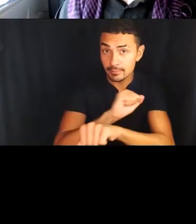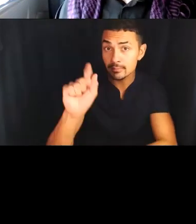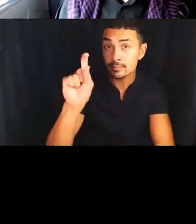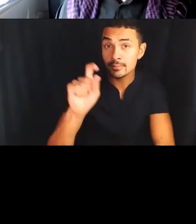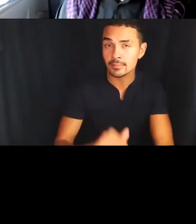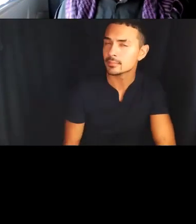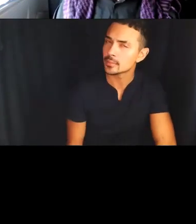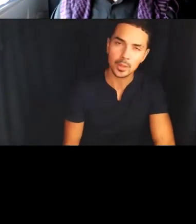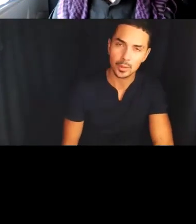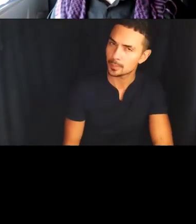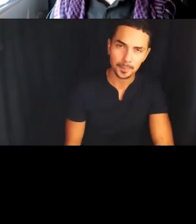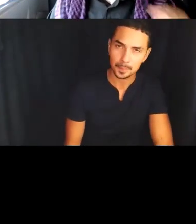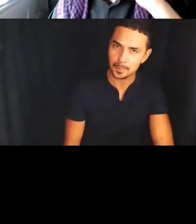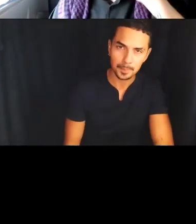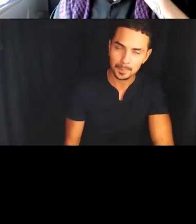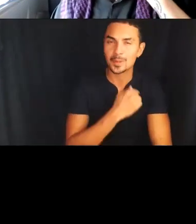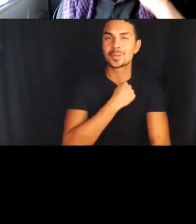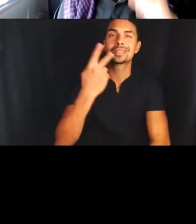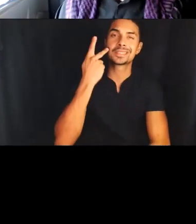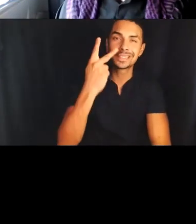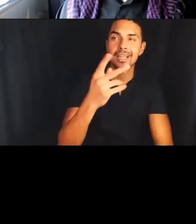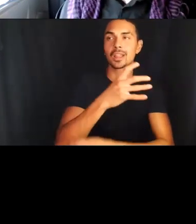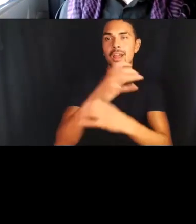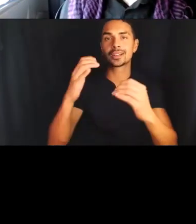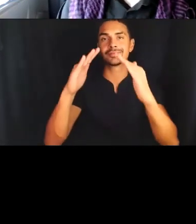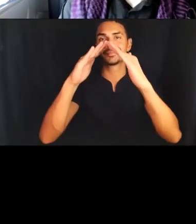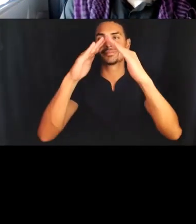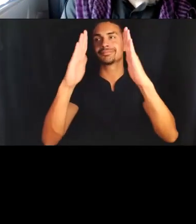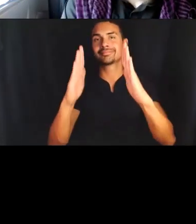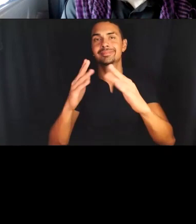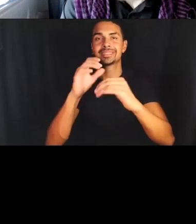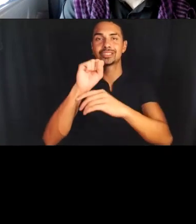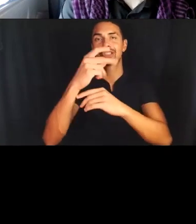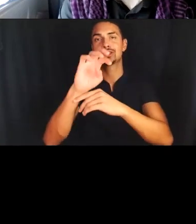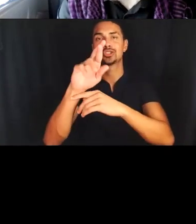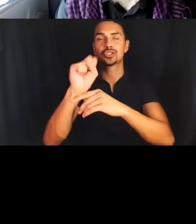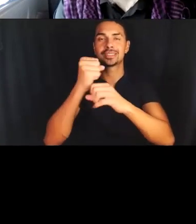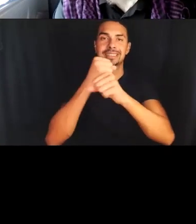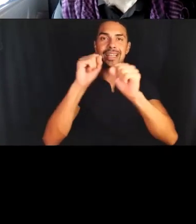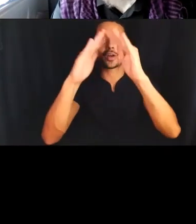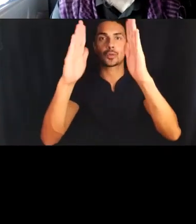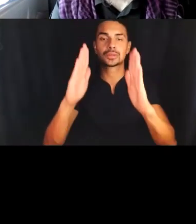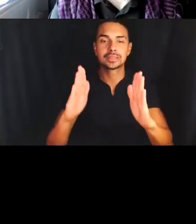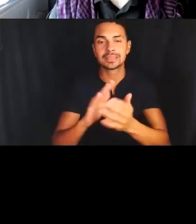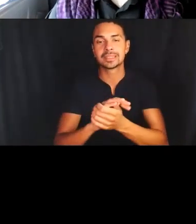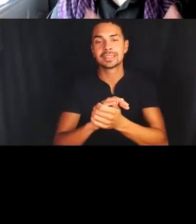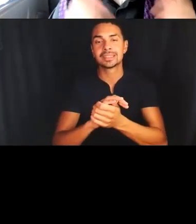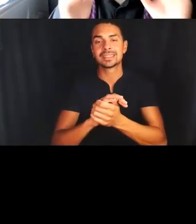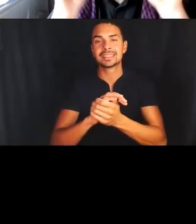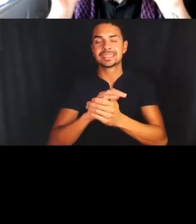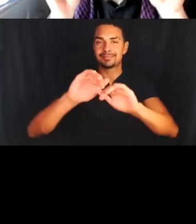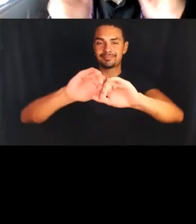So, you know, we see it a lot in shelters, in sex-segregated spaces. A lot of times people know that they should